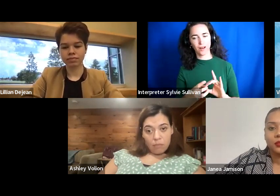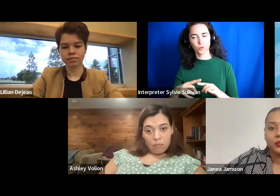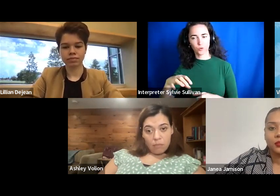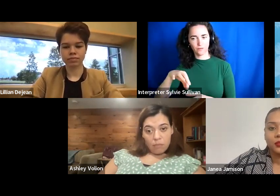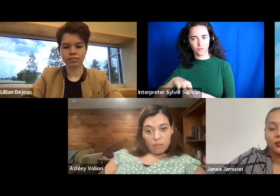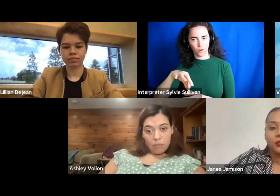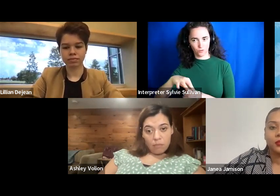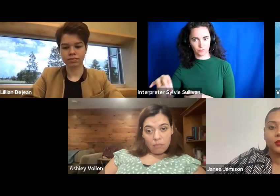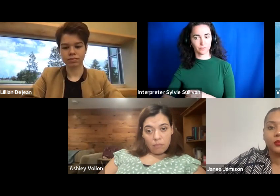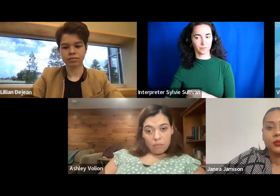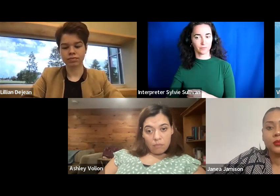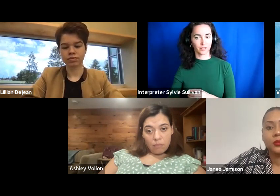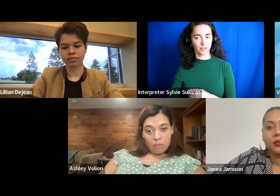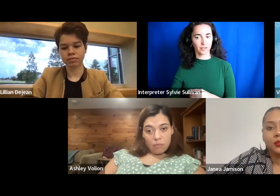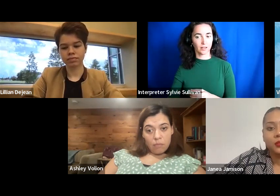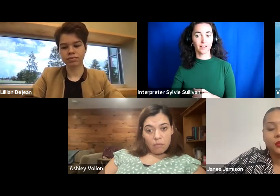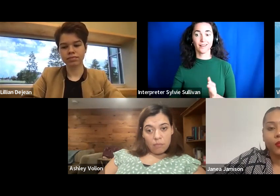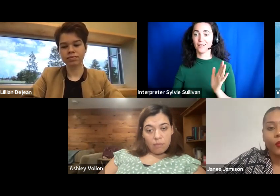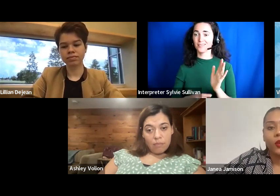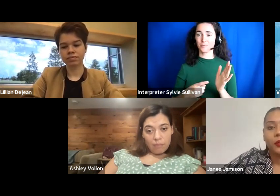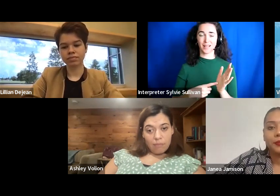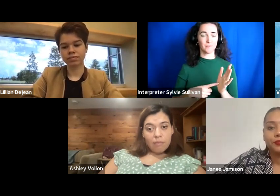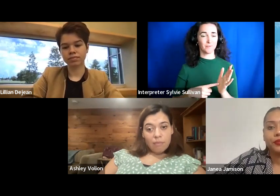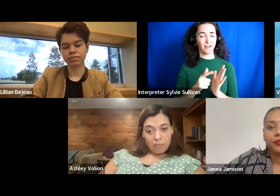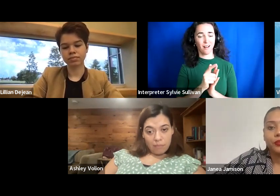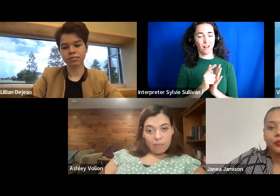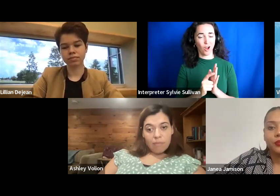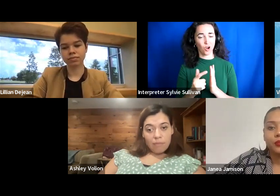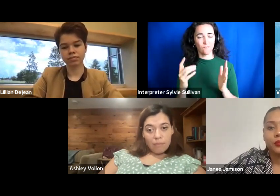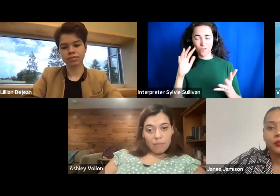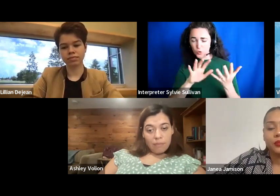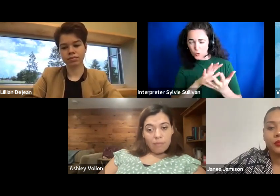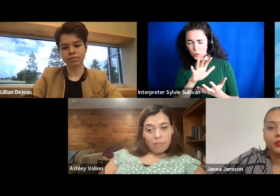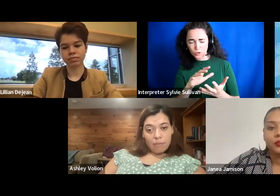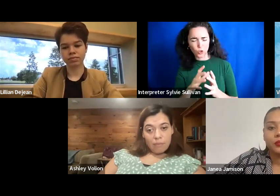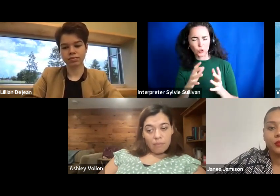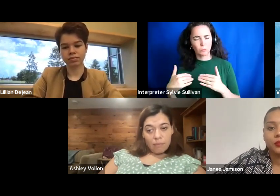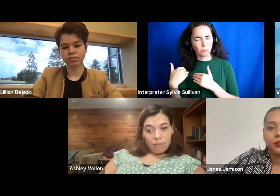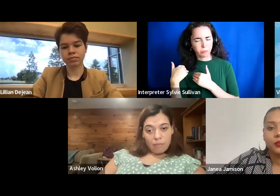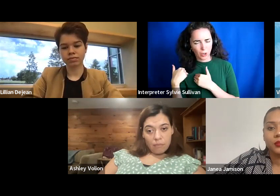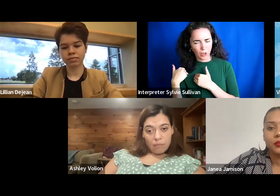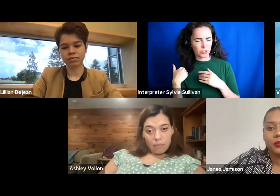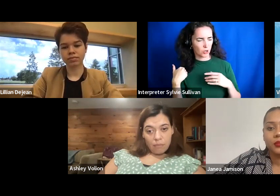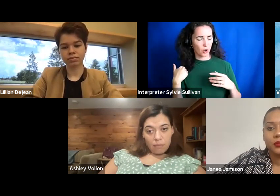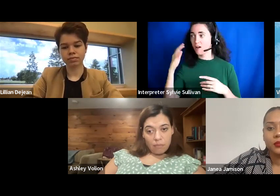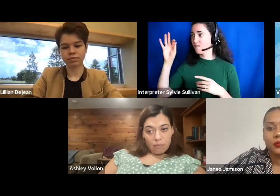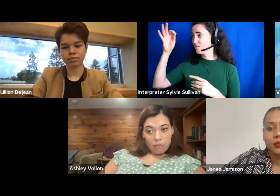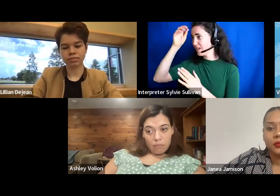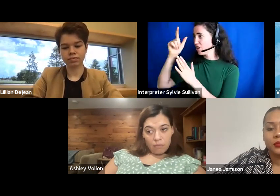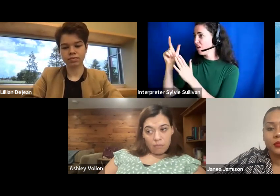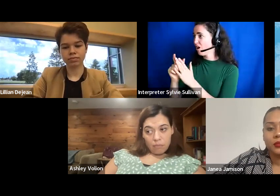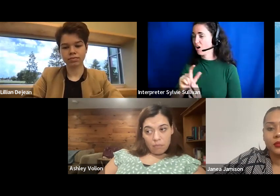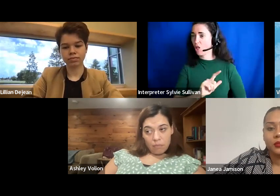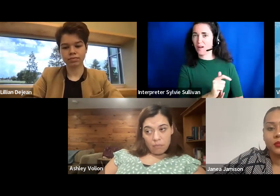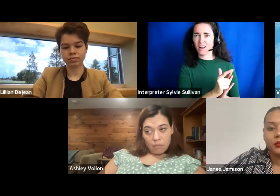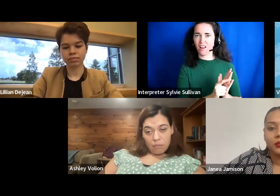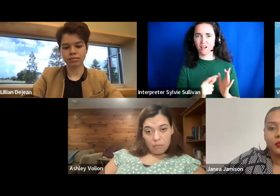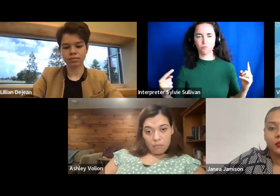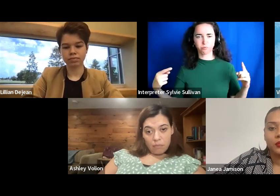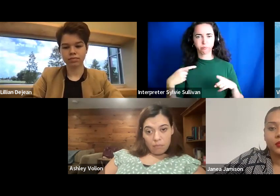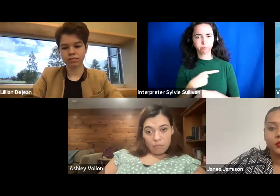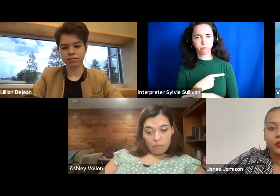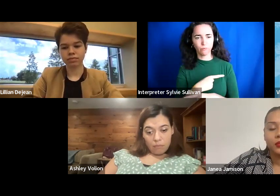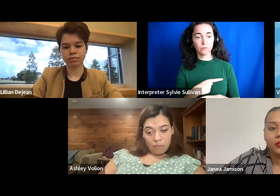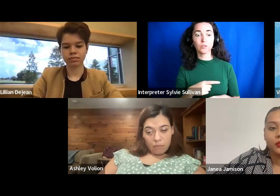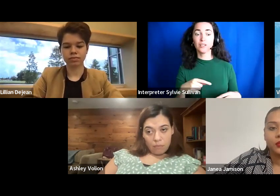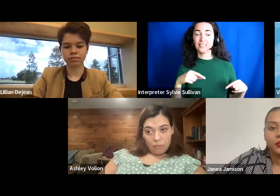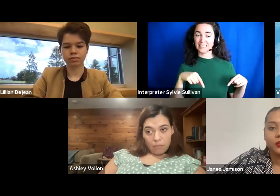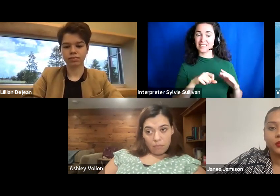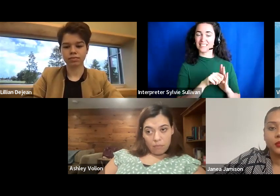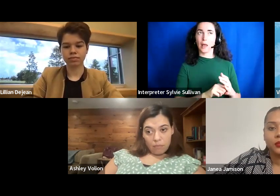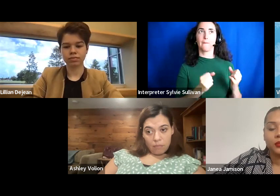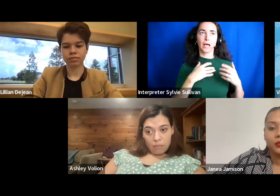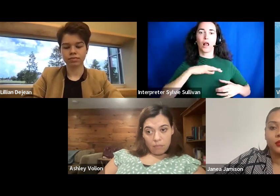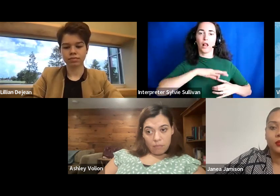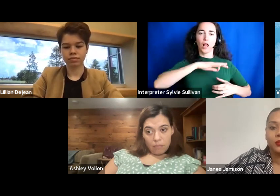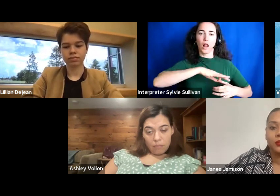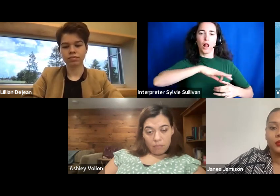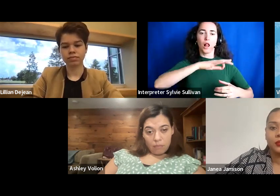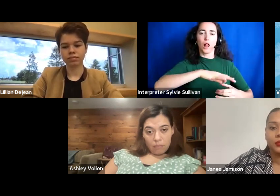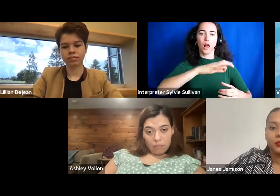In fact, that sometimes they're just confusing or overly burdensome, or they don't exactly align with where the Federal law is for State that has so many elections to have any kind of incongruence between what